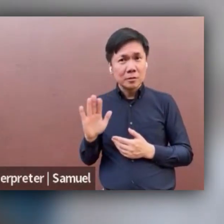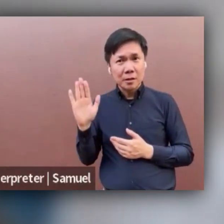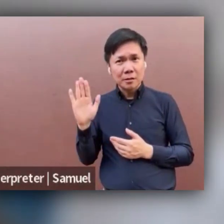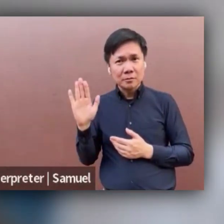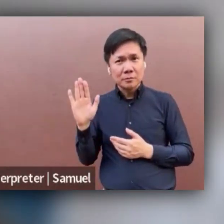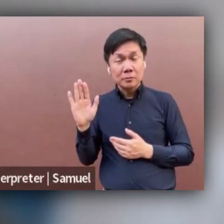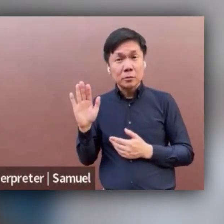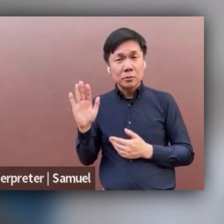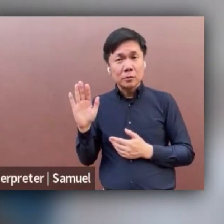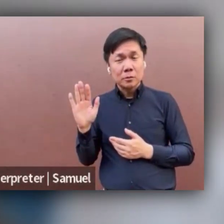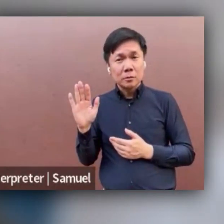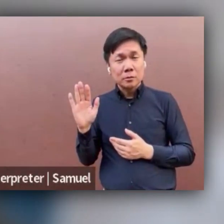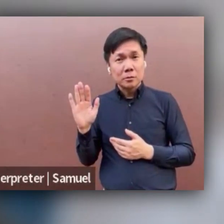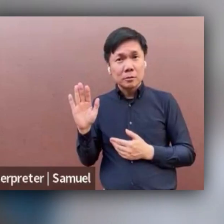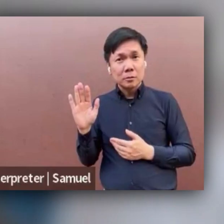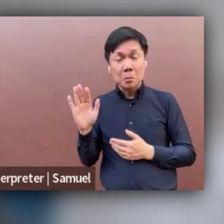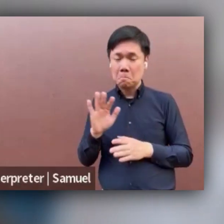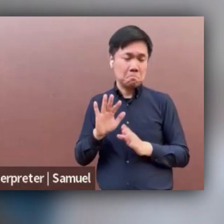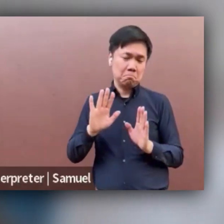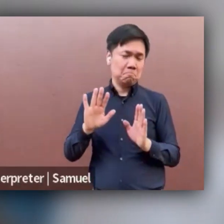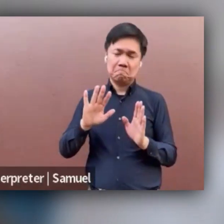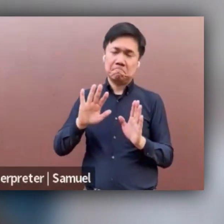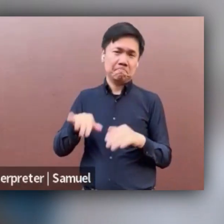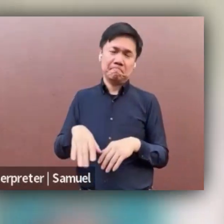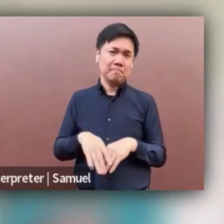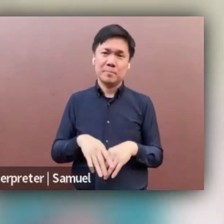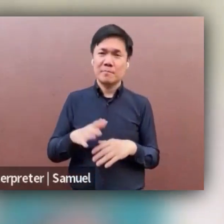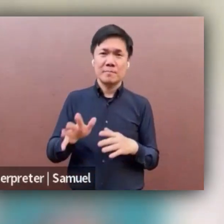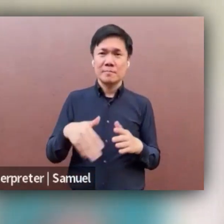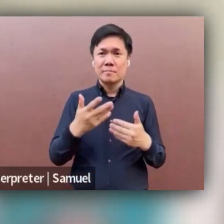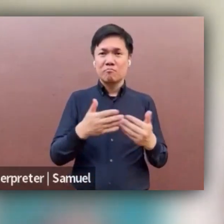Who is the... I cannot see the hands in the project. Yeah. Anyway.